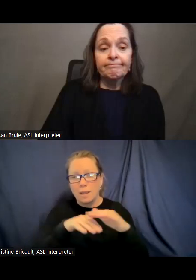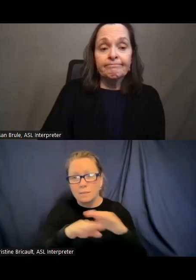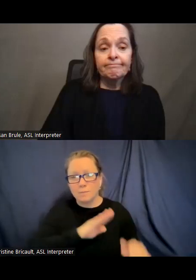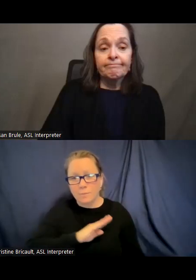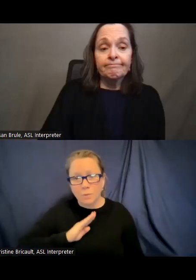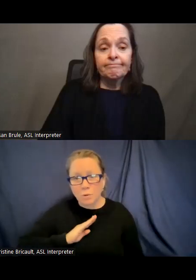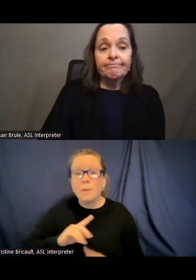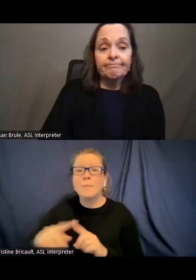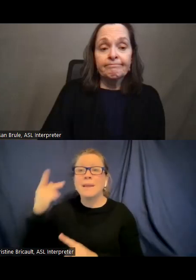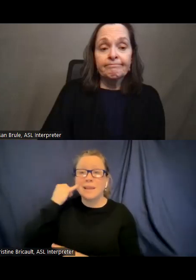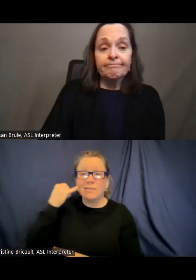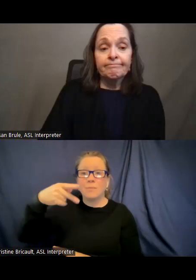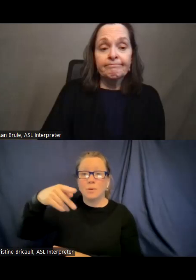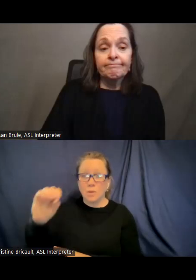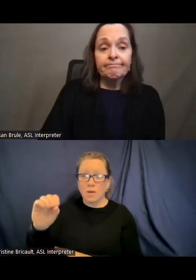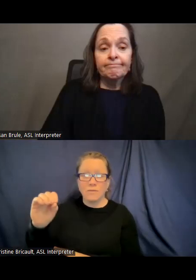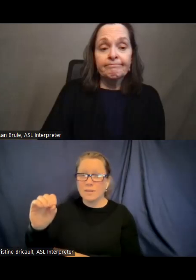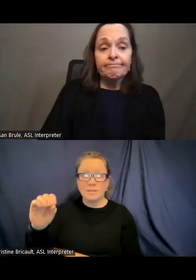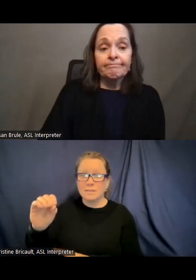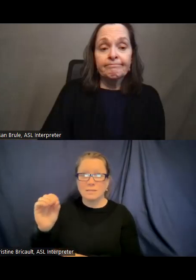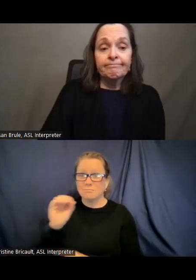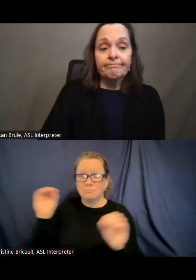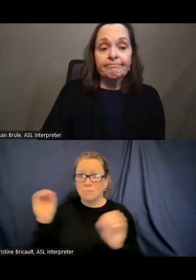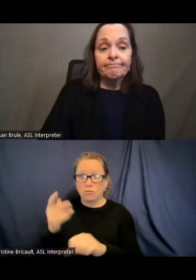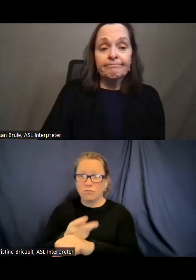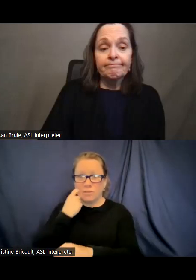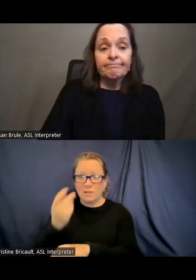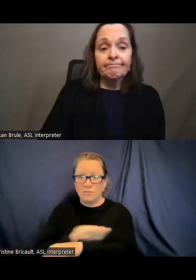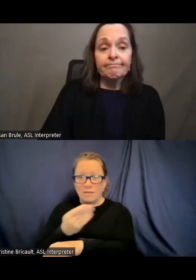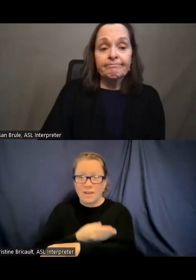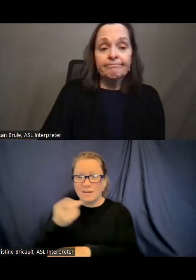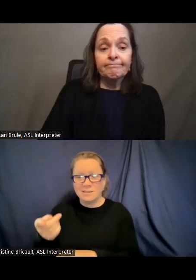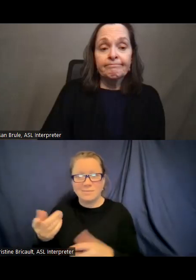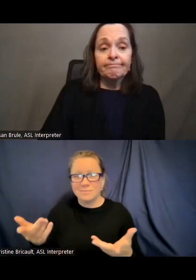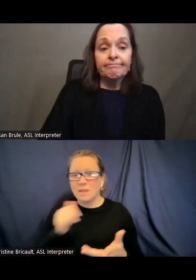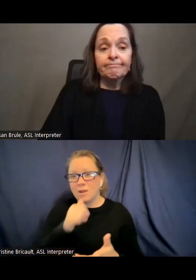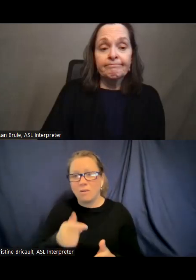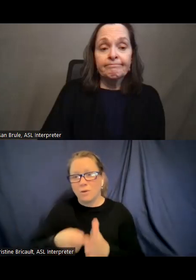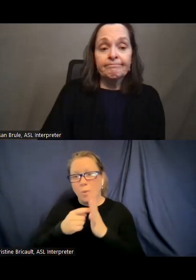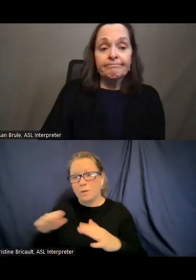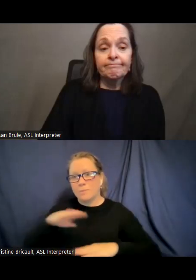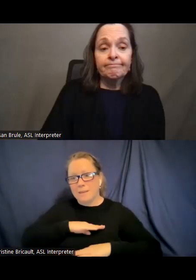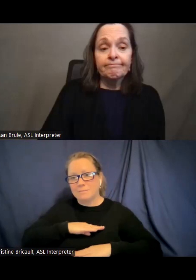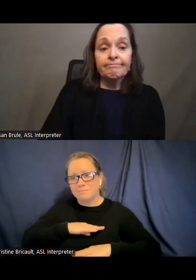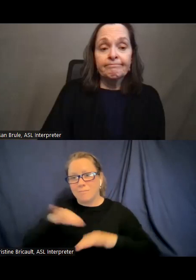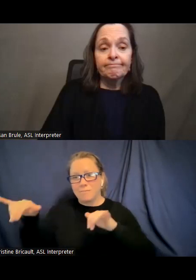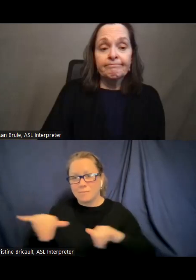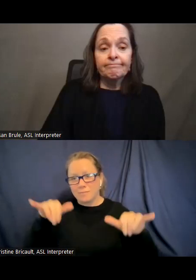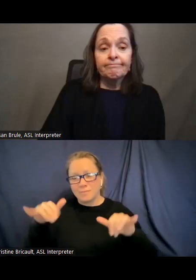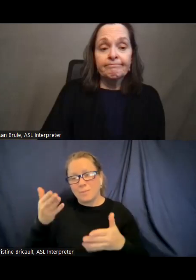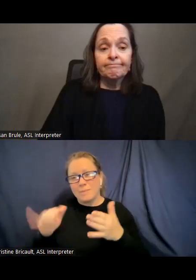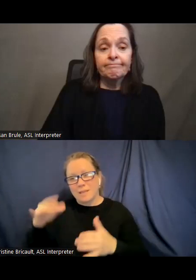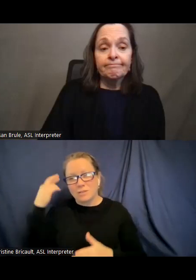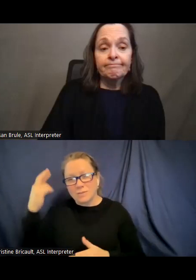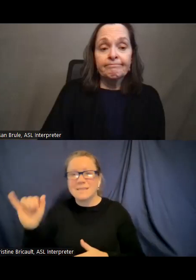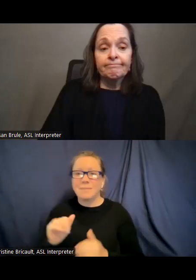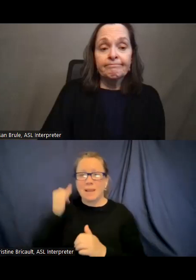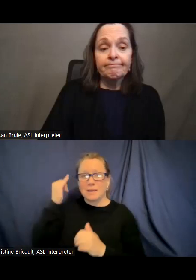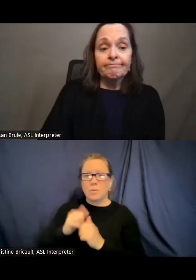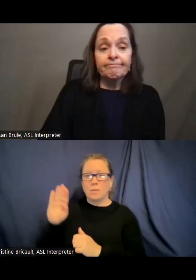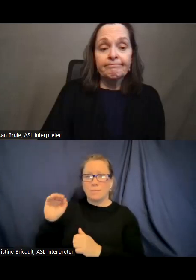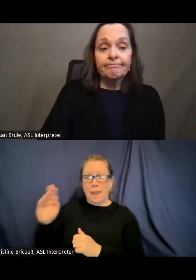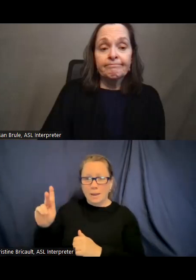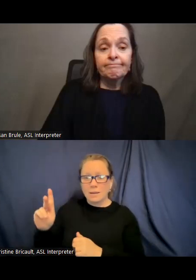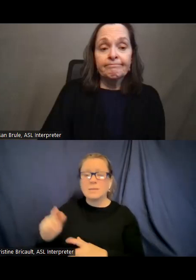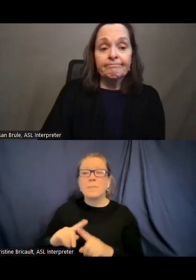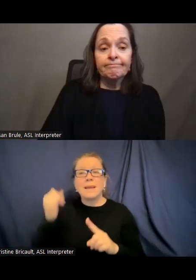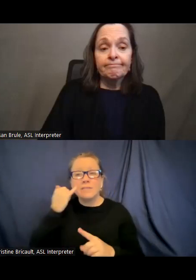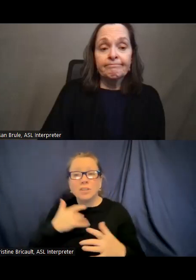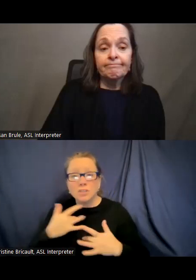The same with a bank.